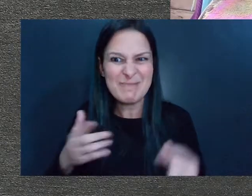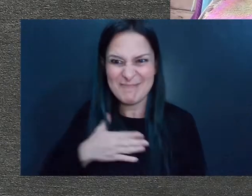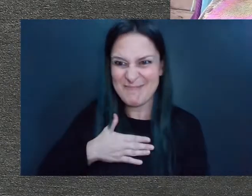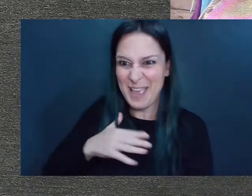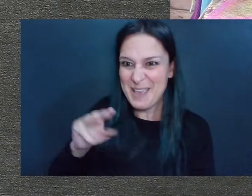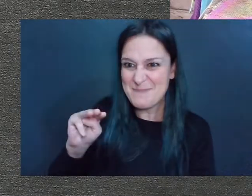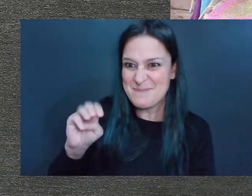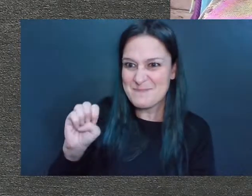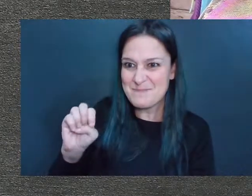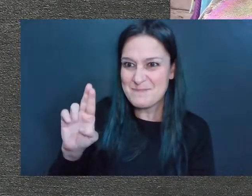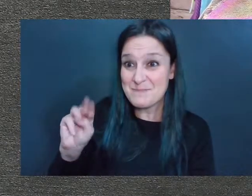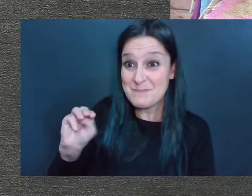What kind of book bag do you have?